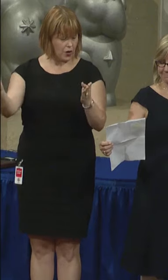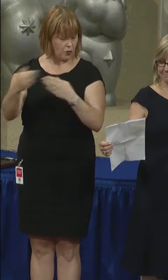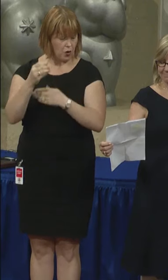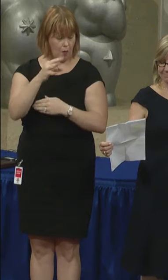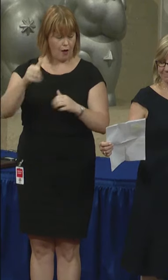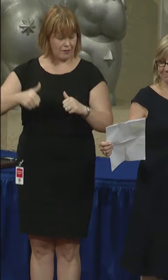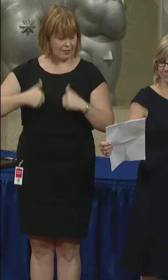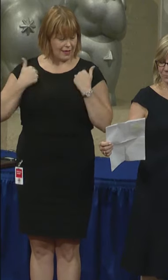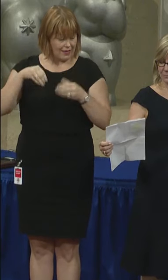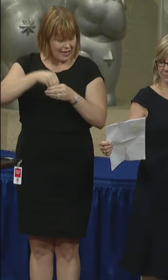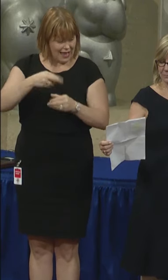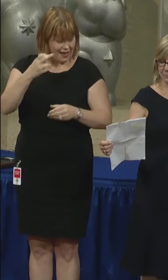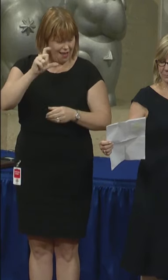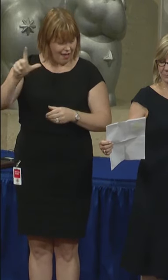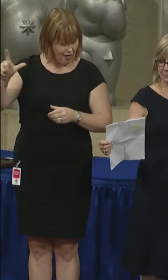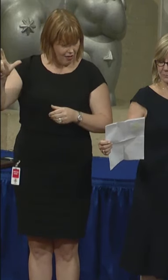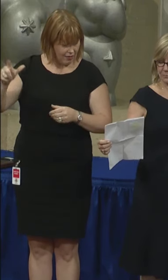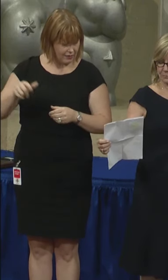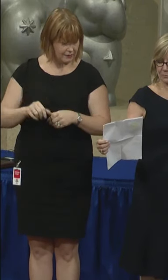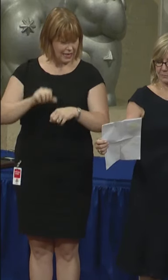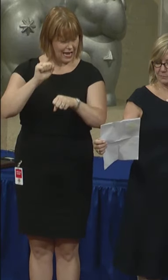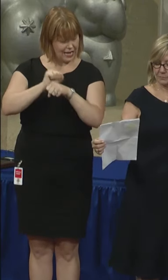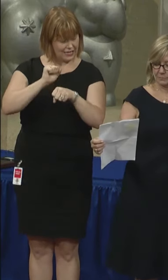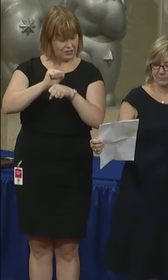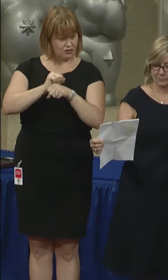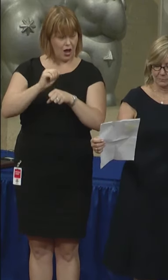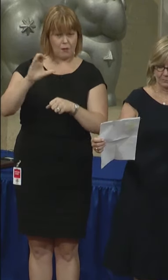IN A JOB NO ONE ELSE WILL DO.